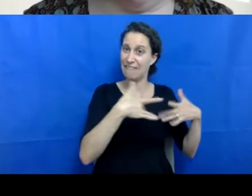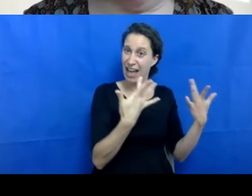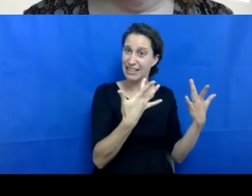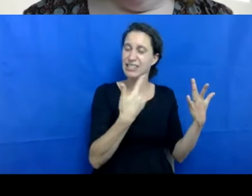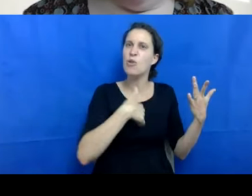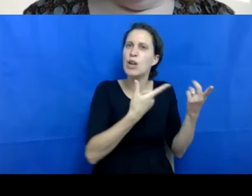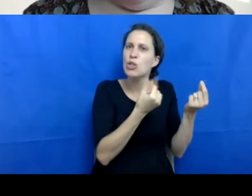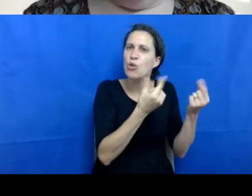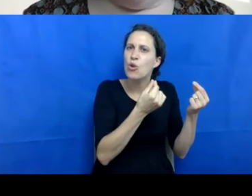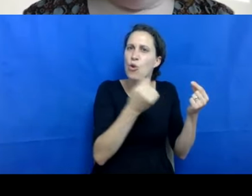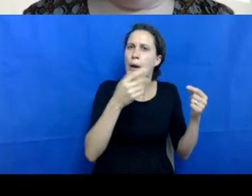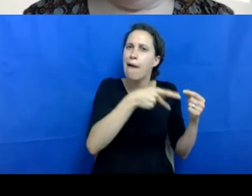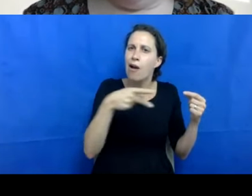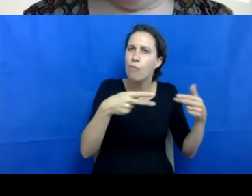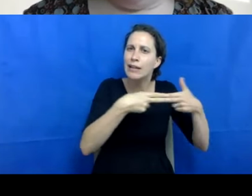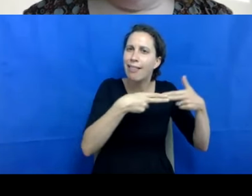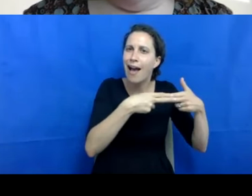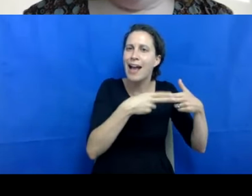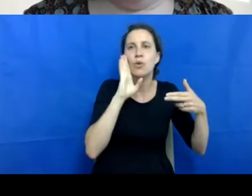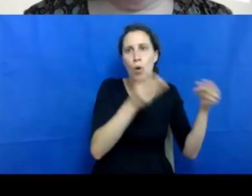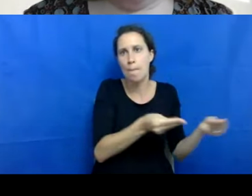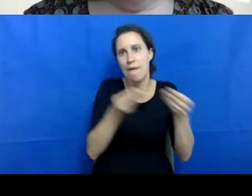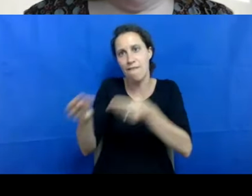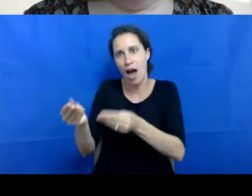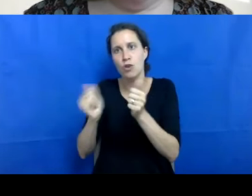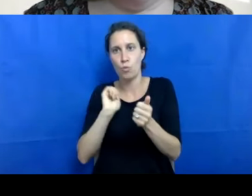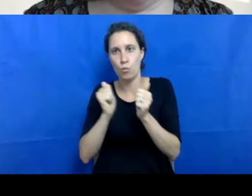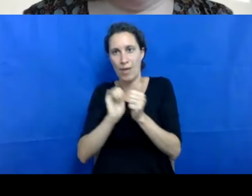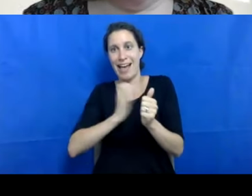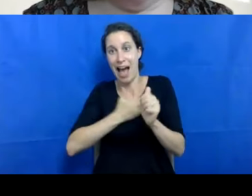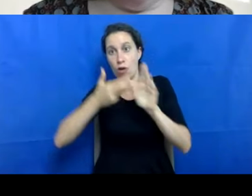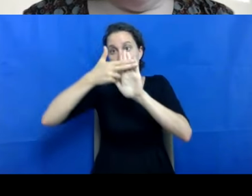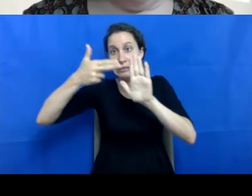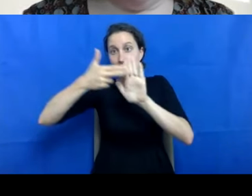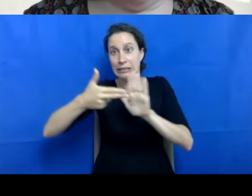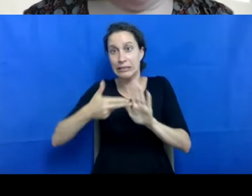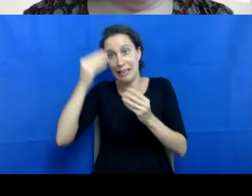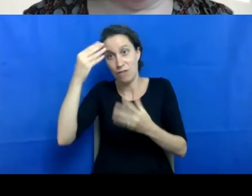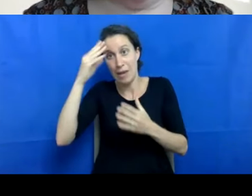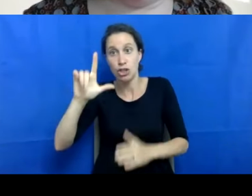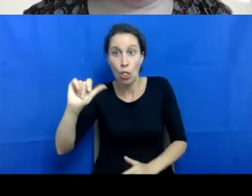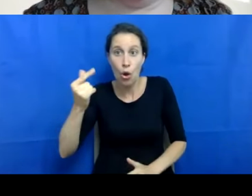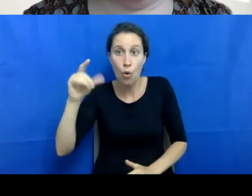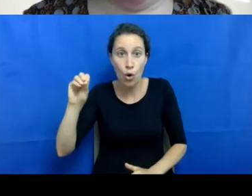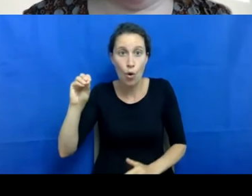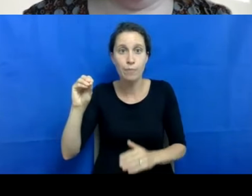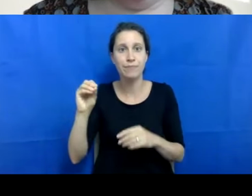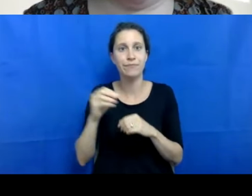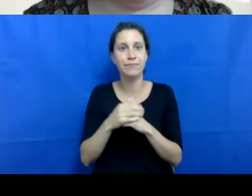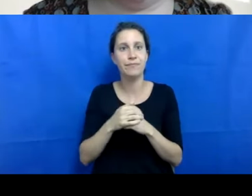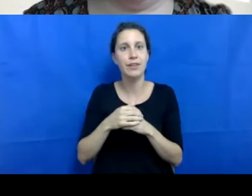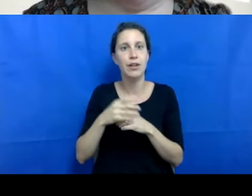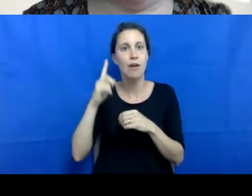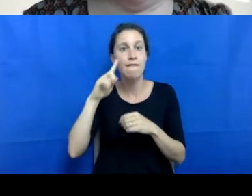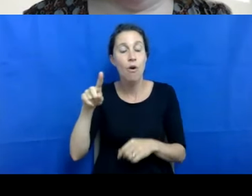Our main events include Disability Policy Seminar, the Summer Leadership Institute, and National Convention.